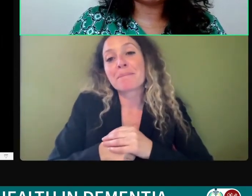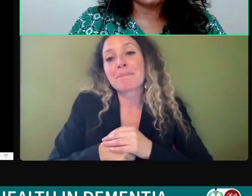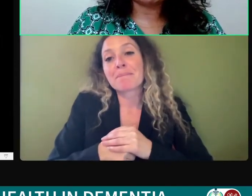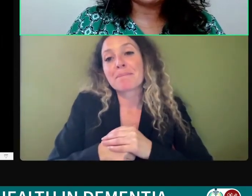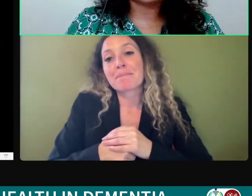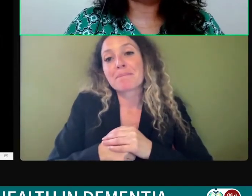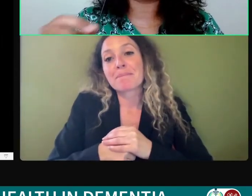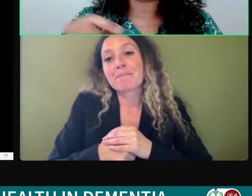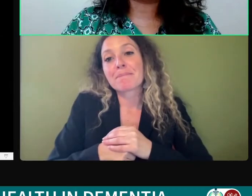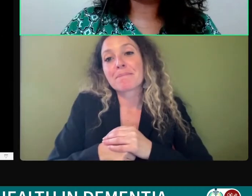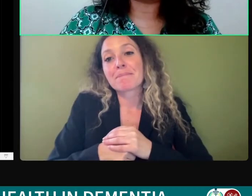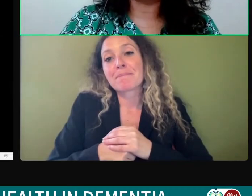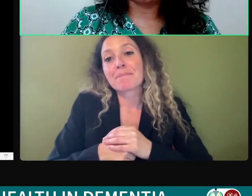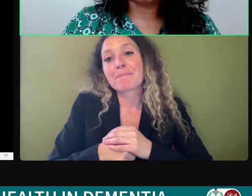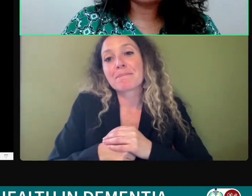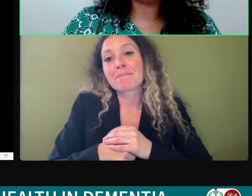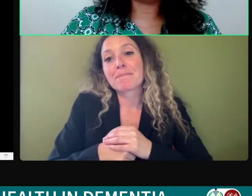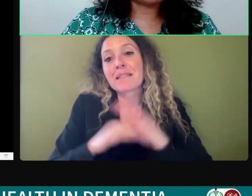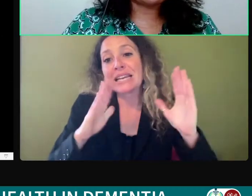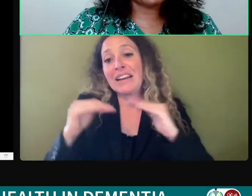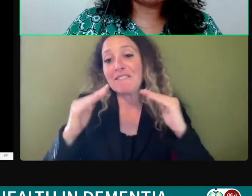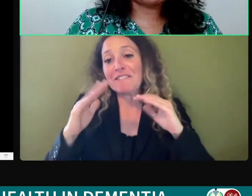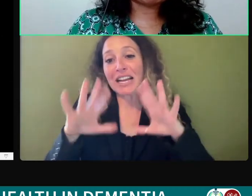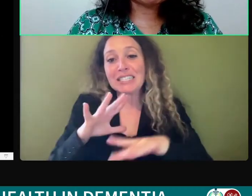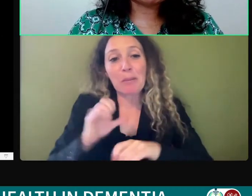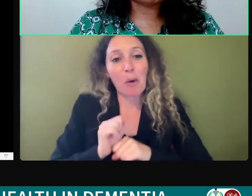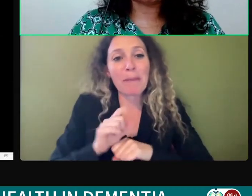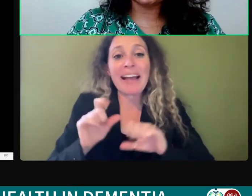video visits in advance of an appointment can really help a lot of people, especially